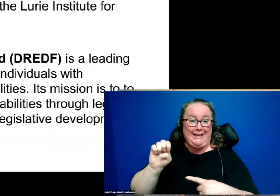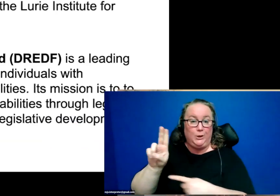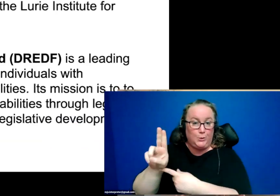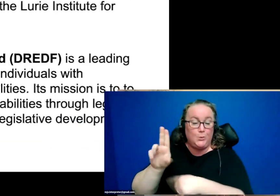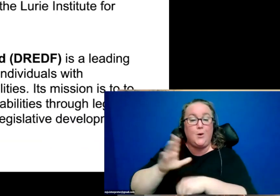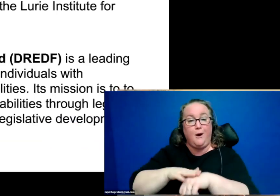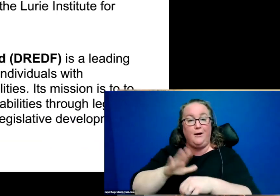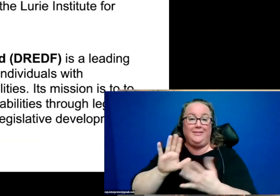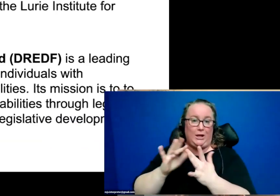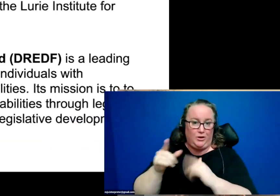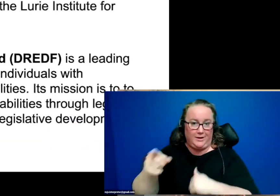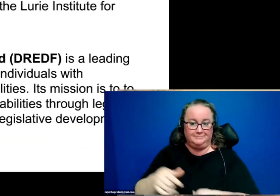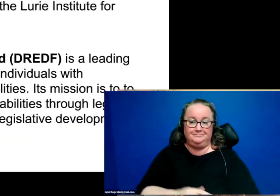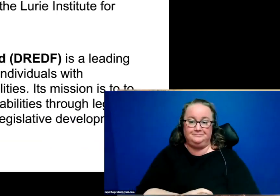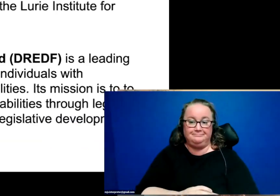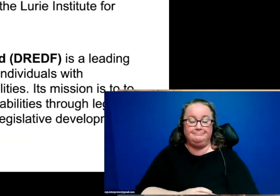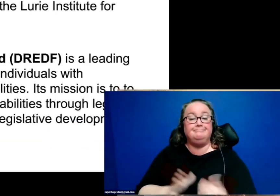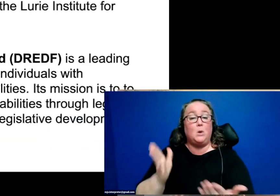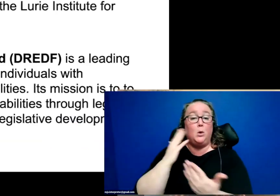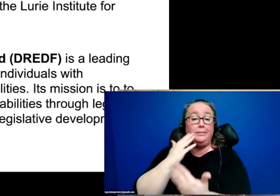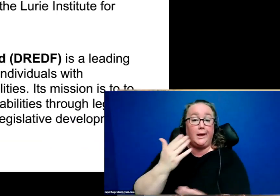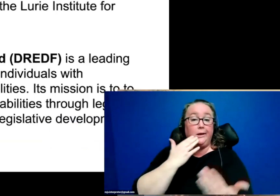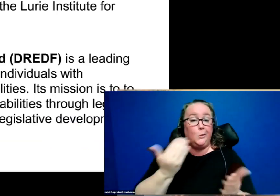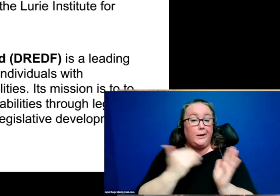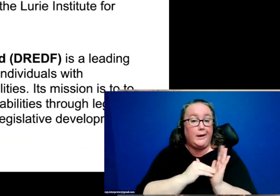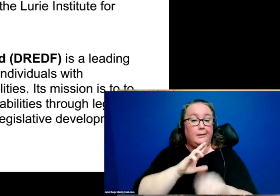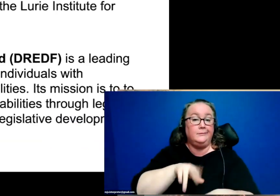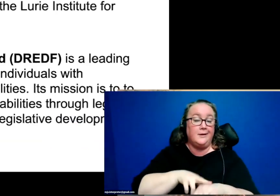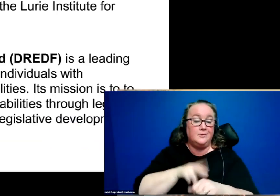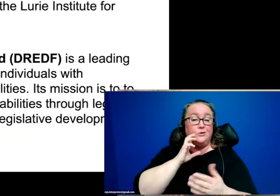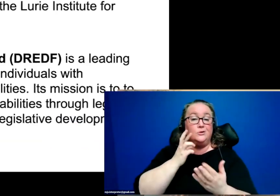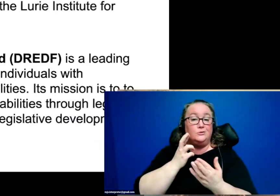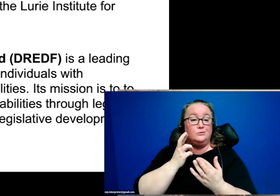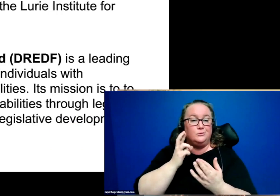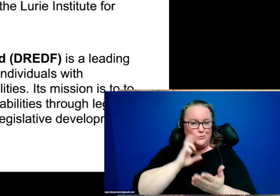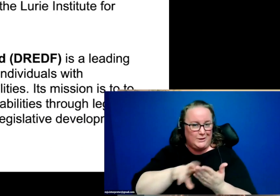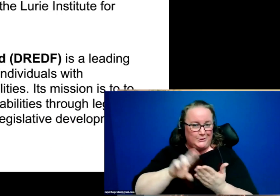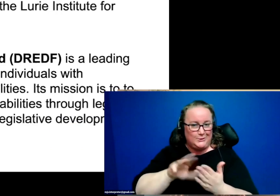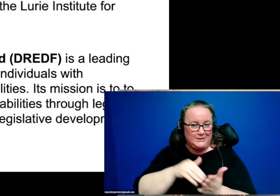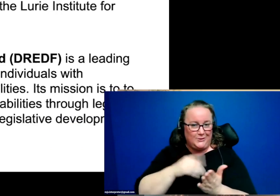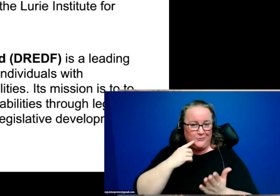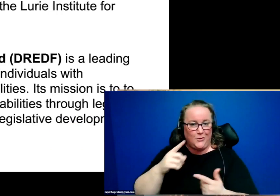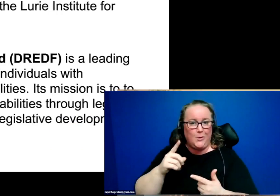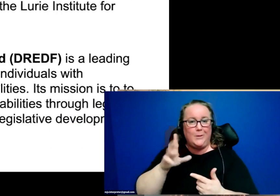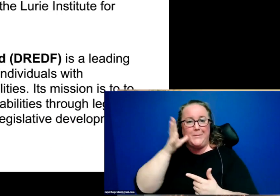I want to thank the National Research Center for Parents with Disabilities and